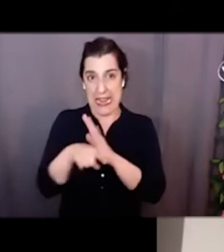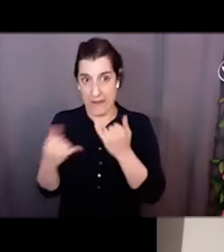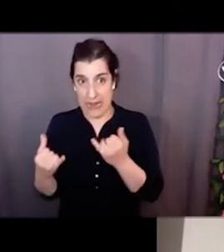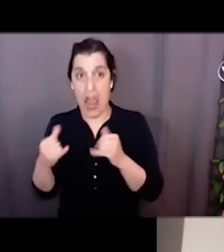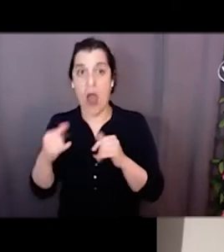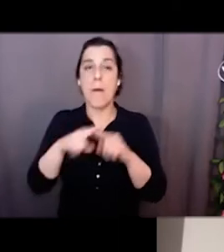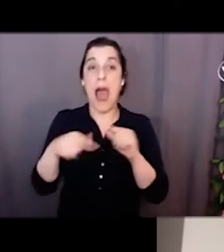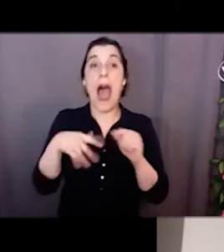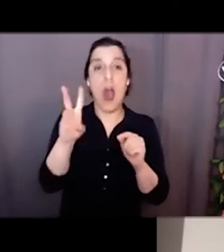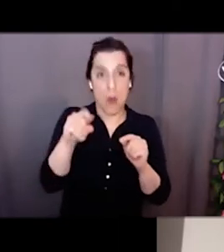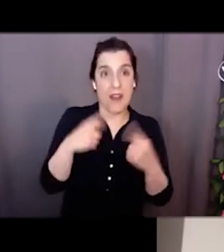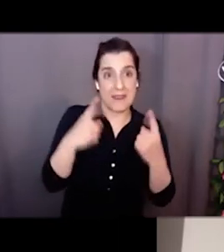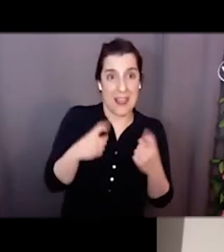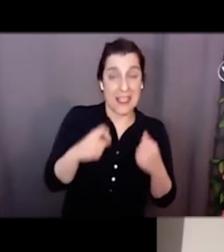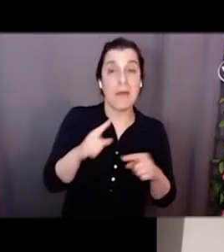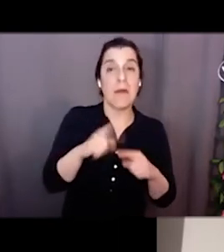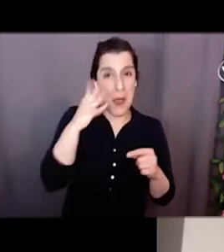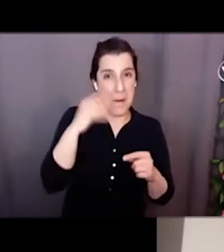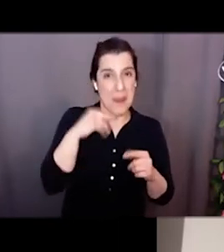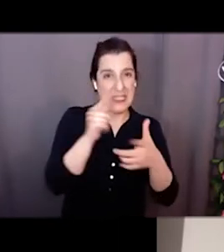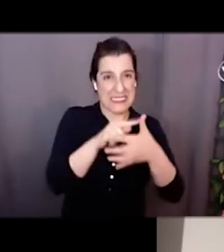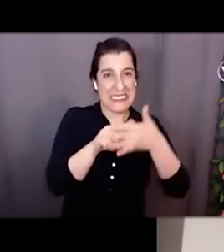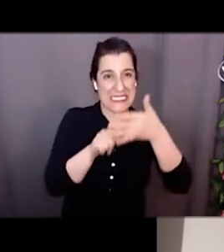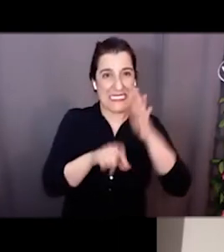I had a shortness of breath and other kinds of symptoms and it was really